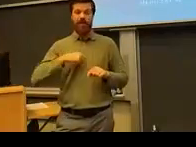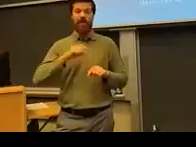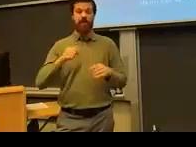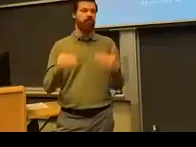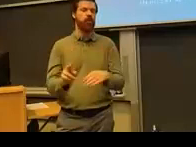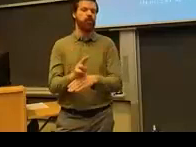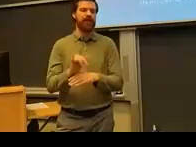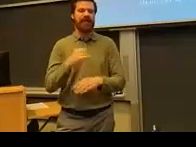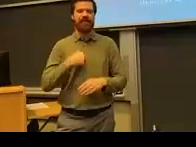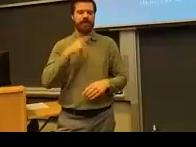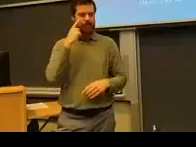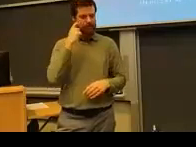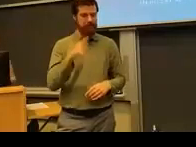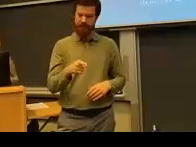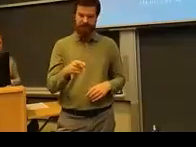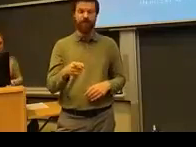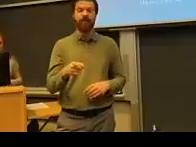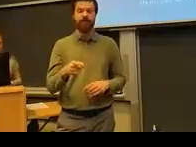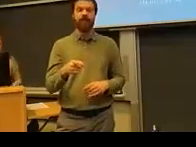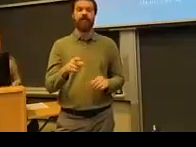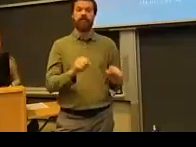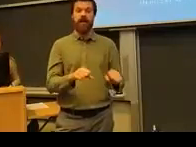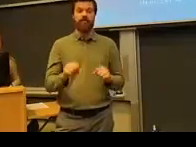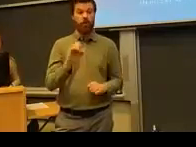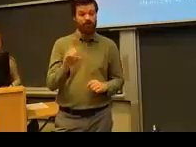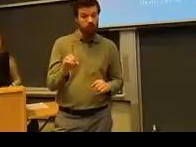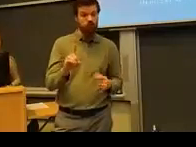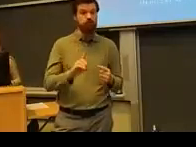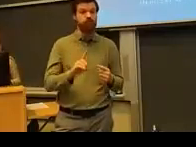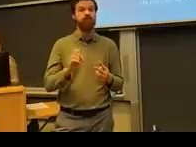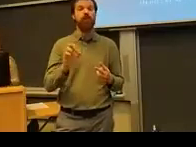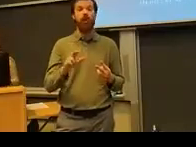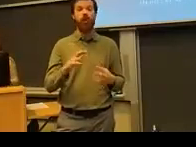um if we suspect that they've been um are possibly overdosing or the respirations are really slow and